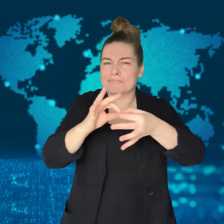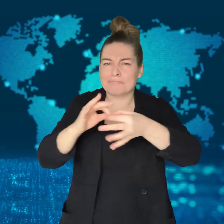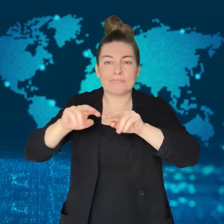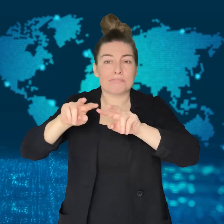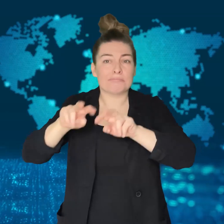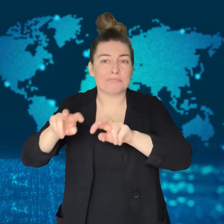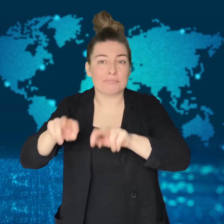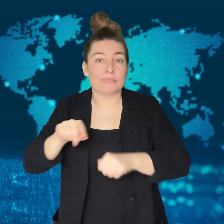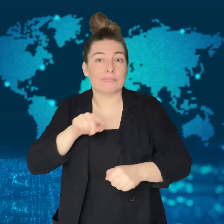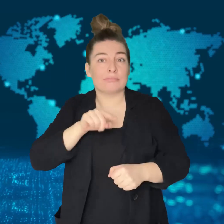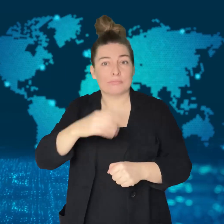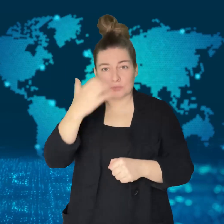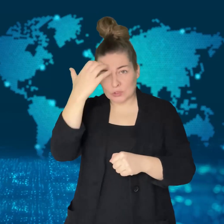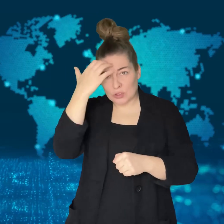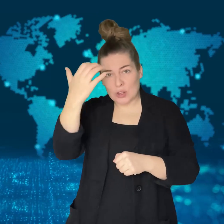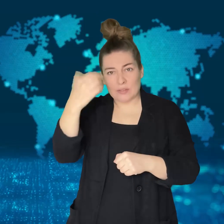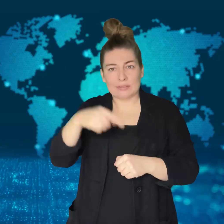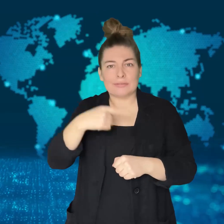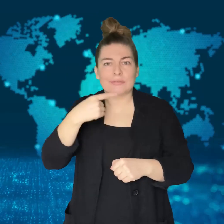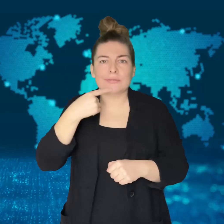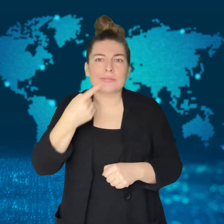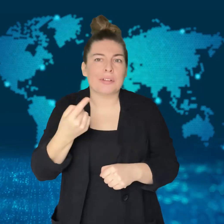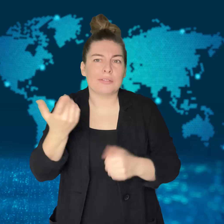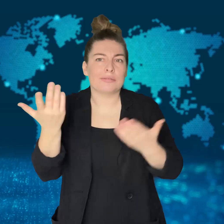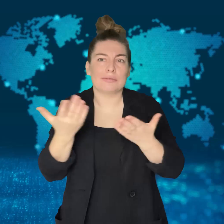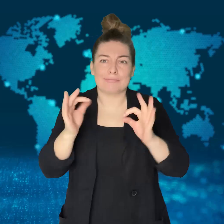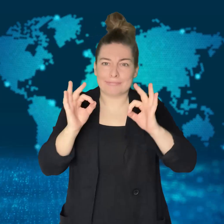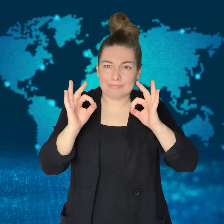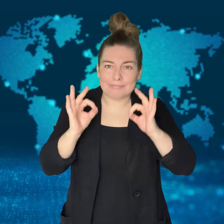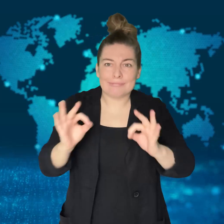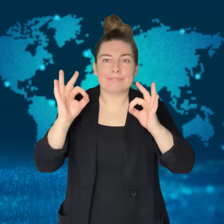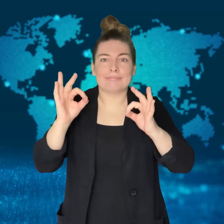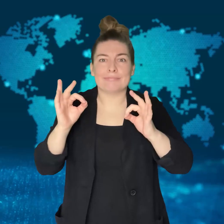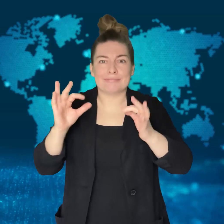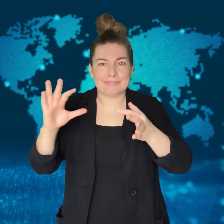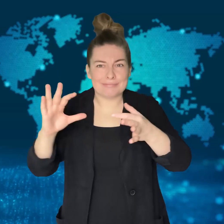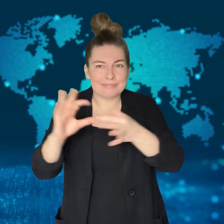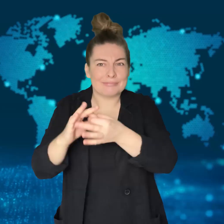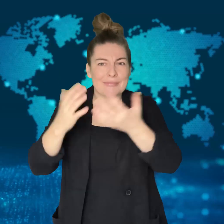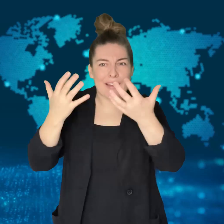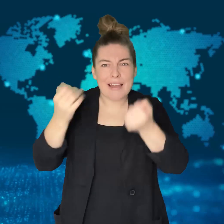The shooter's motive